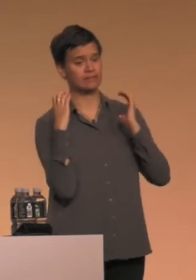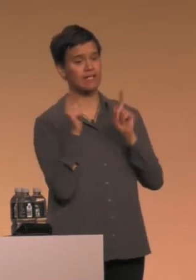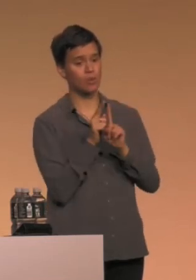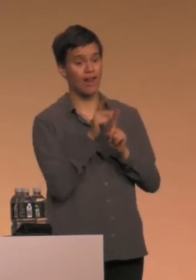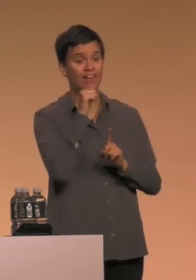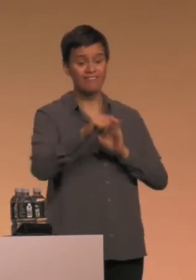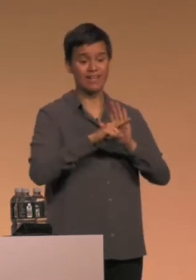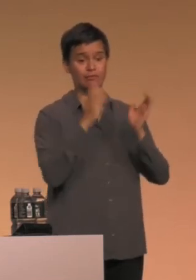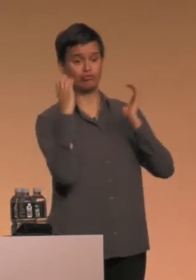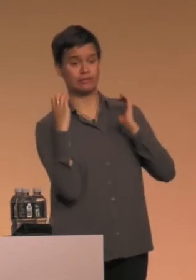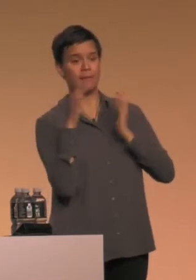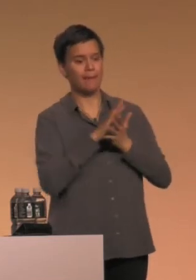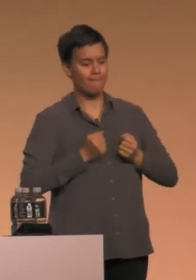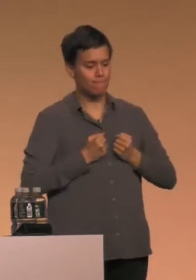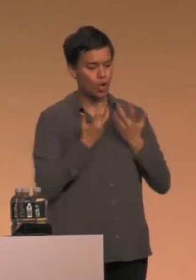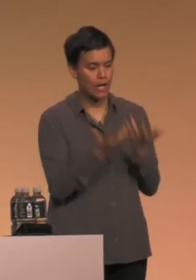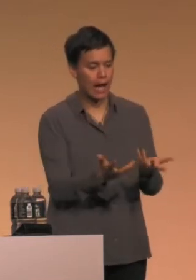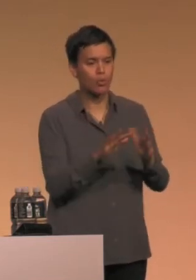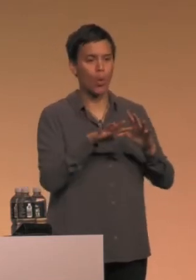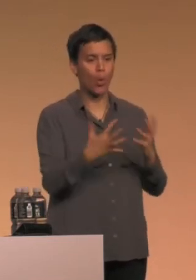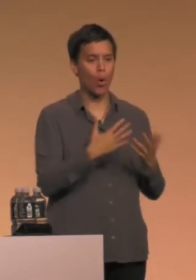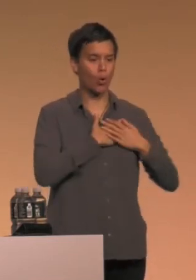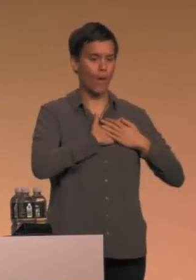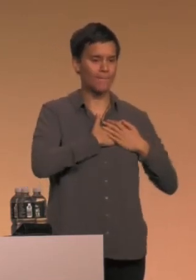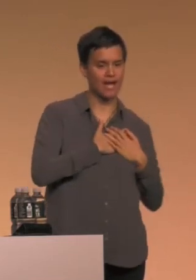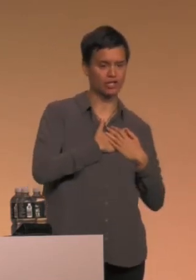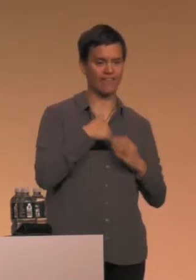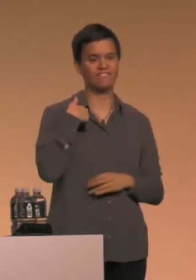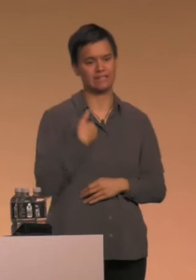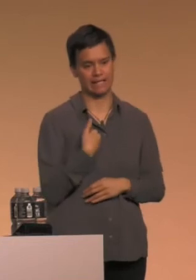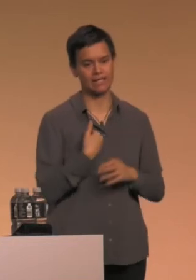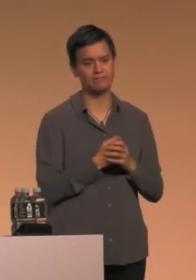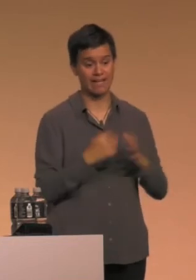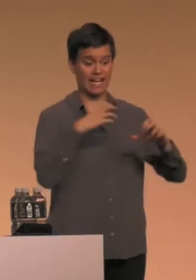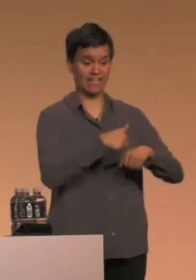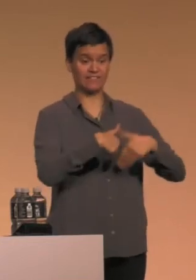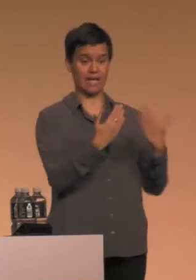and burnout. At the end of the day, they want to be able to function in the way depicted